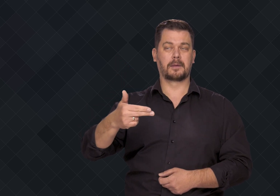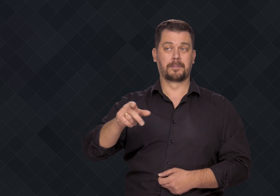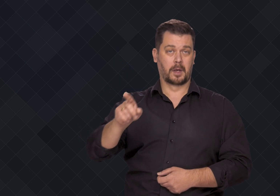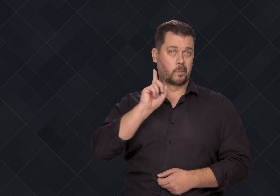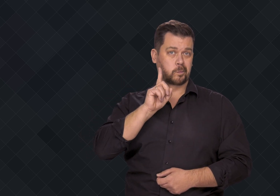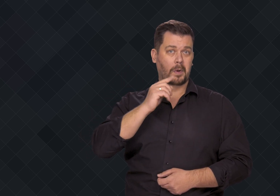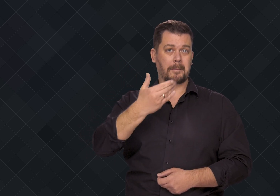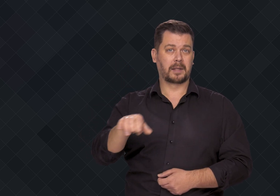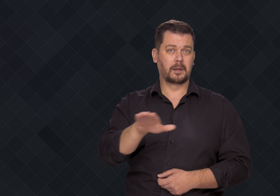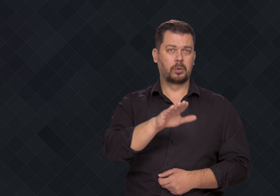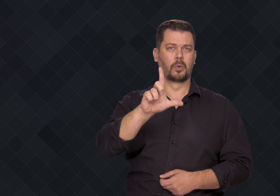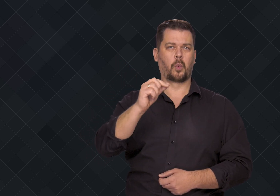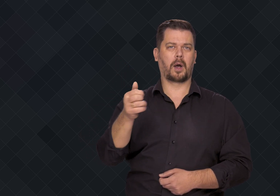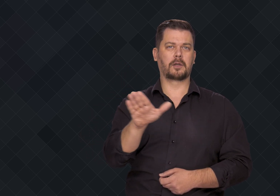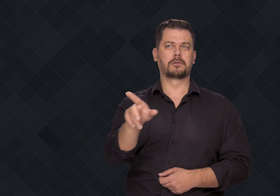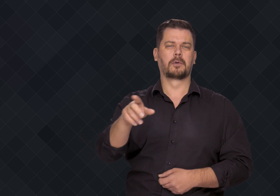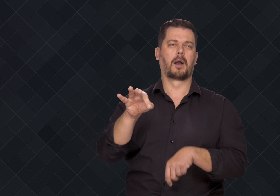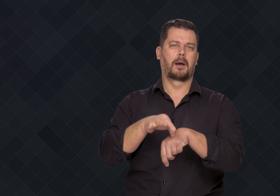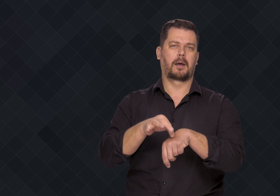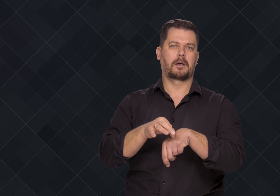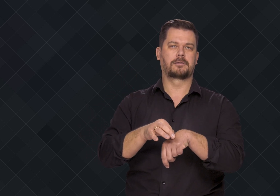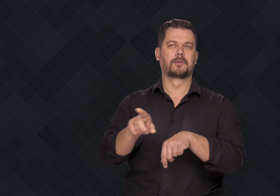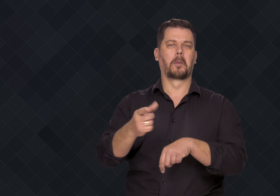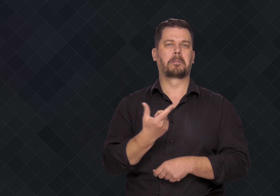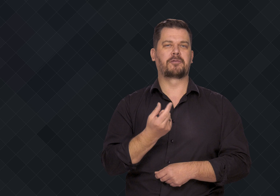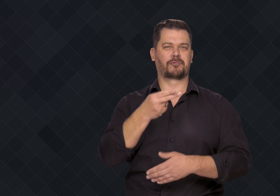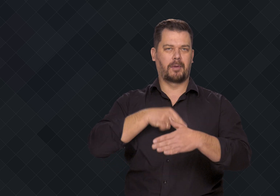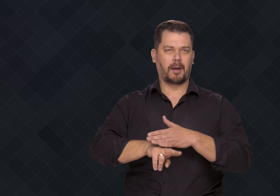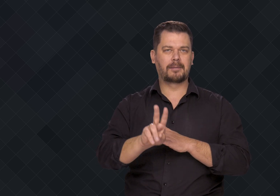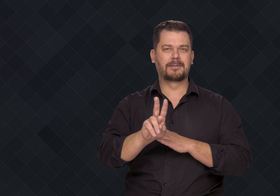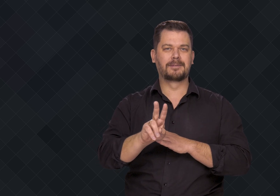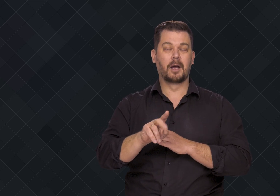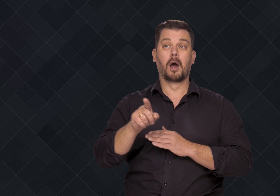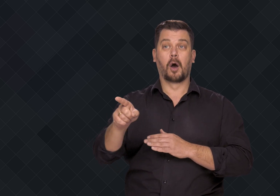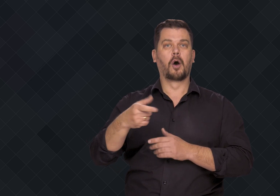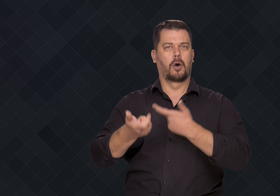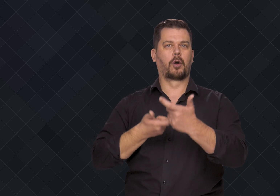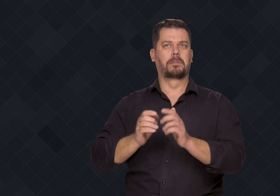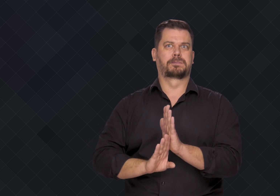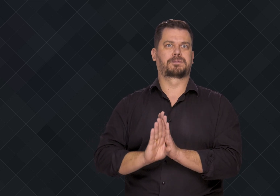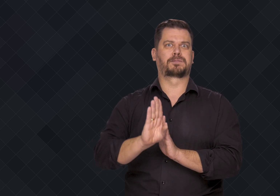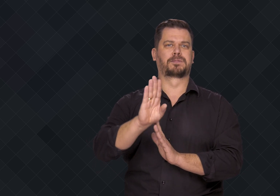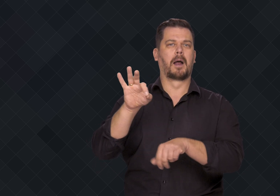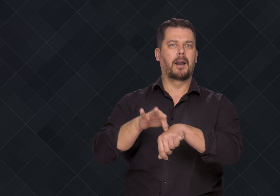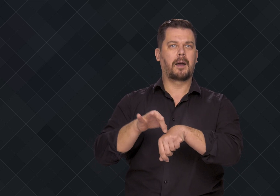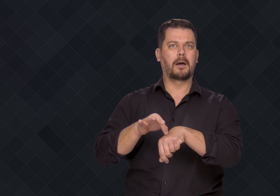Mateusz and Łukasz Rodzeń are doctors, but also siblings, twins, who, as they themselves say, pursued medical careers,